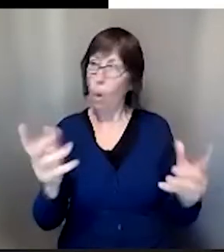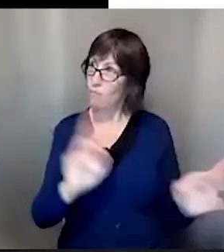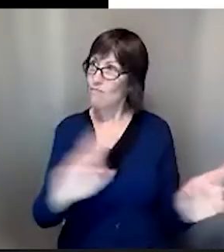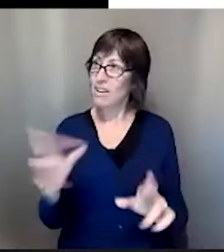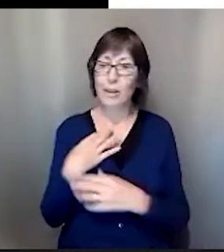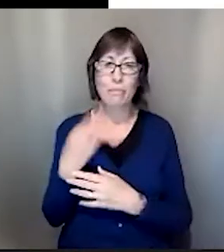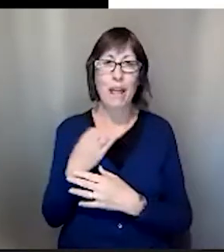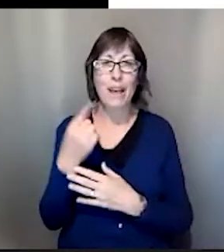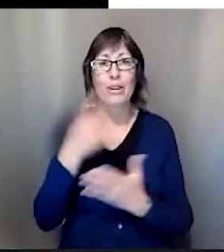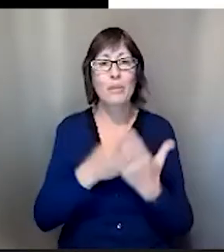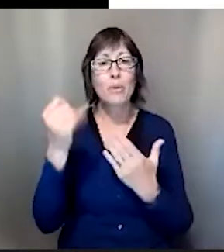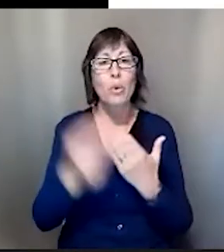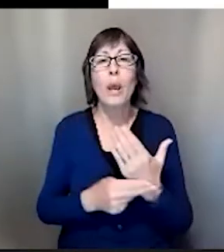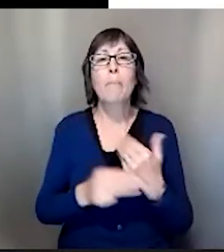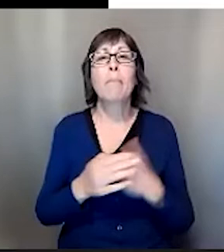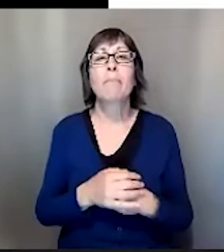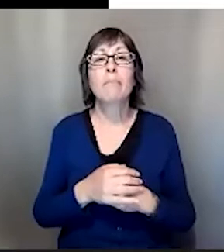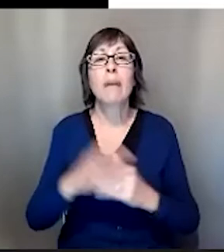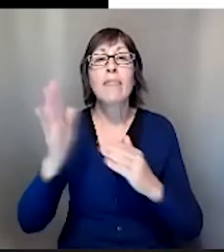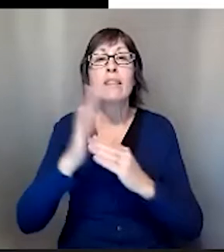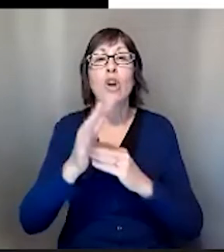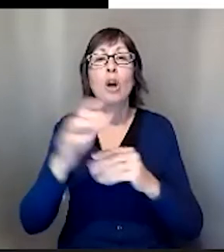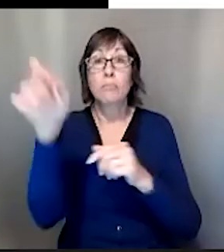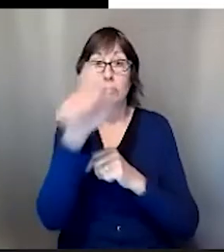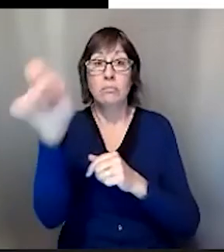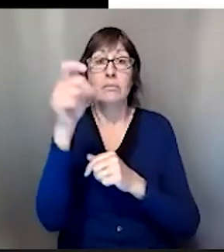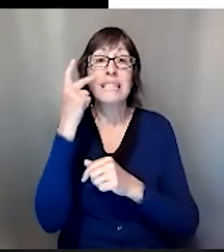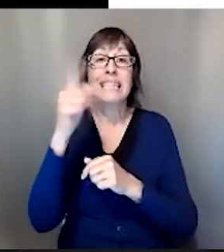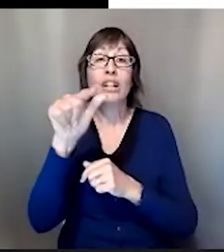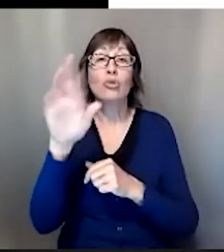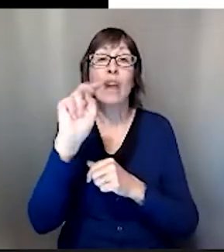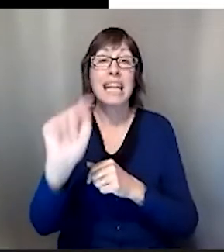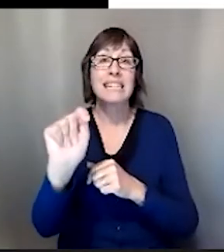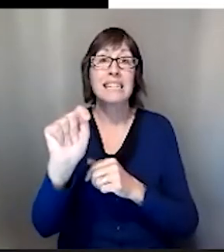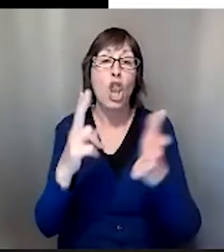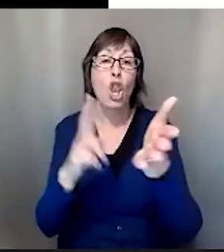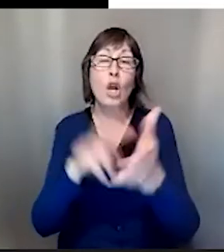From the top menu bar you will see the Grant Login, click on that, it may be good to bookmark